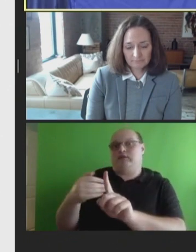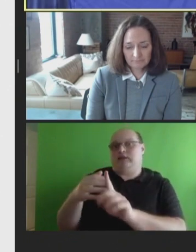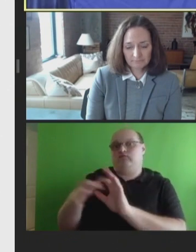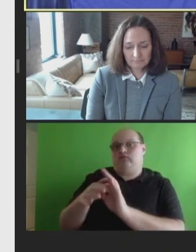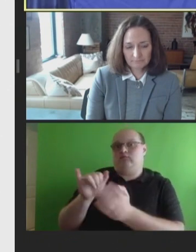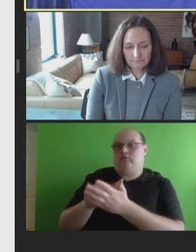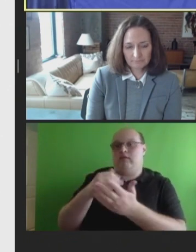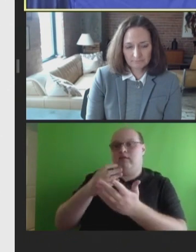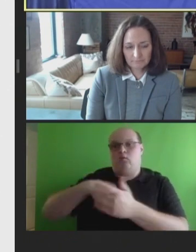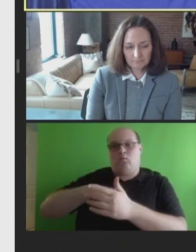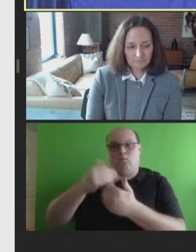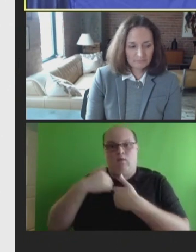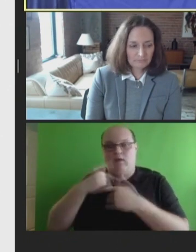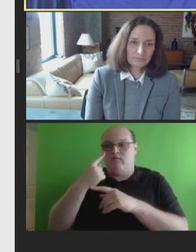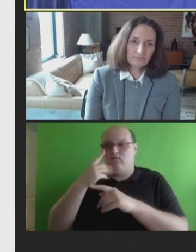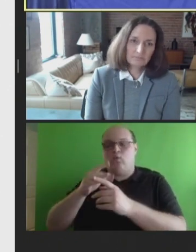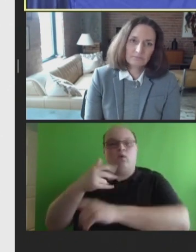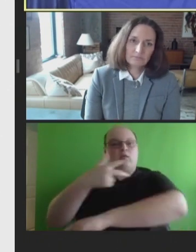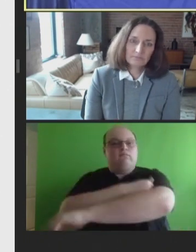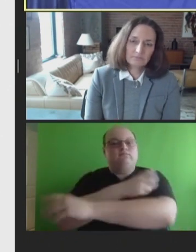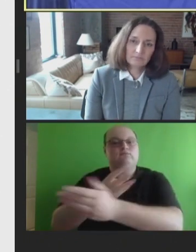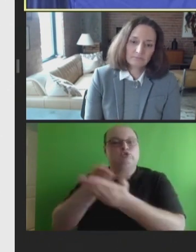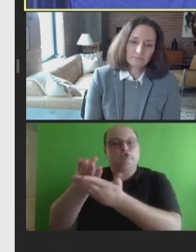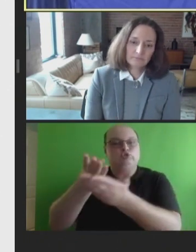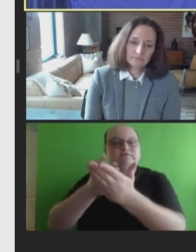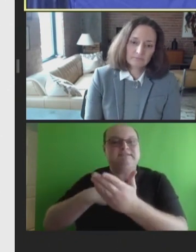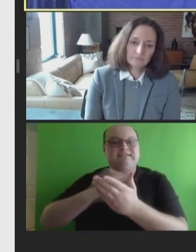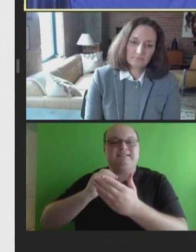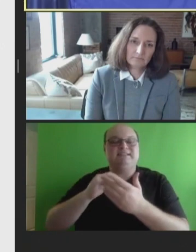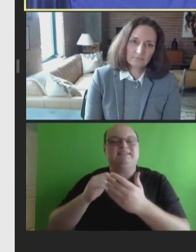or we have from the Immunization Services Division is the easier the implementation,